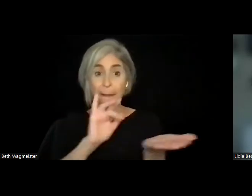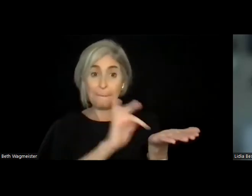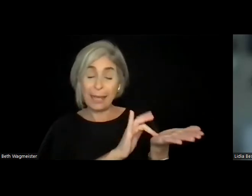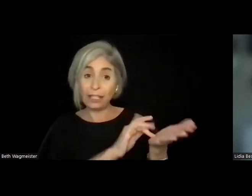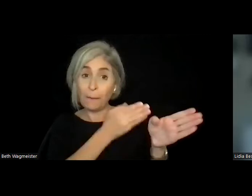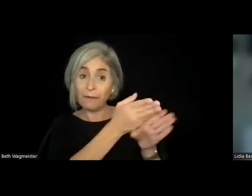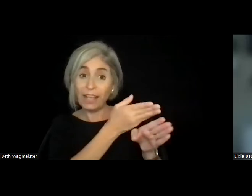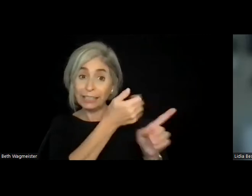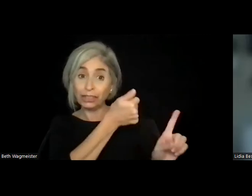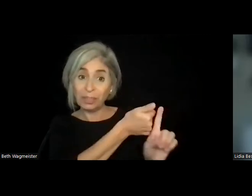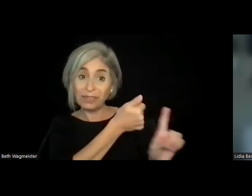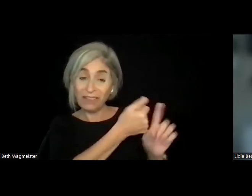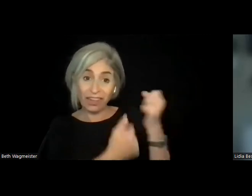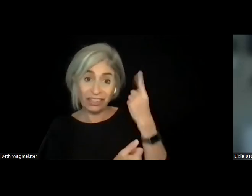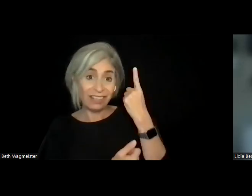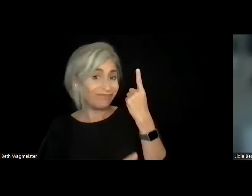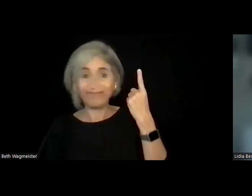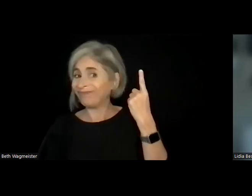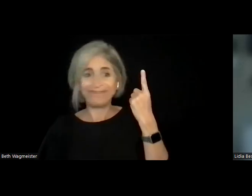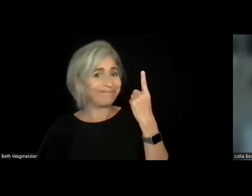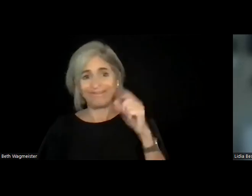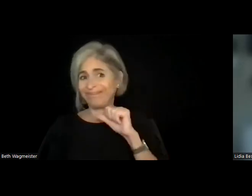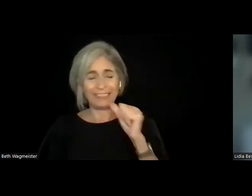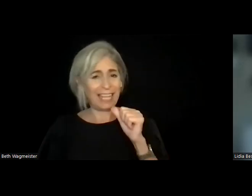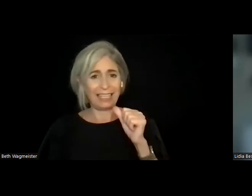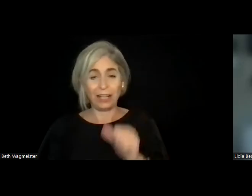with all of the computer interface and another person